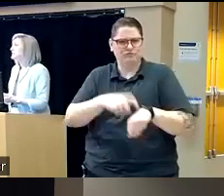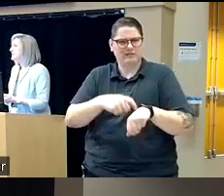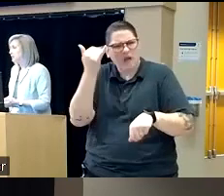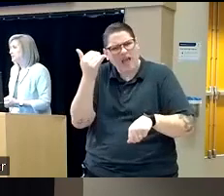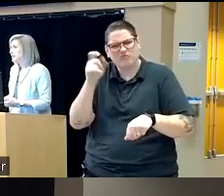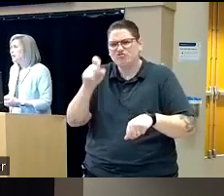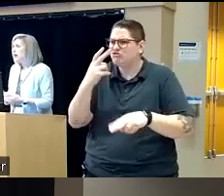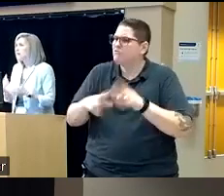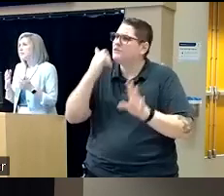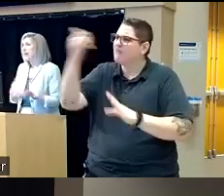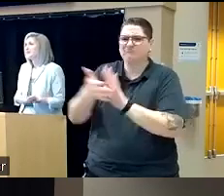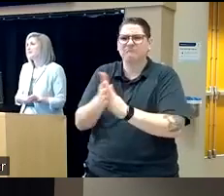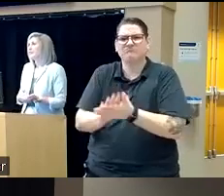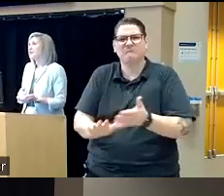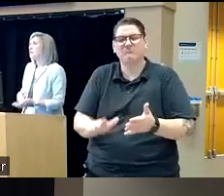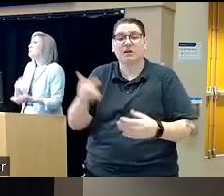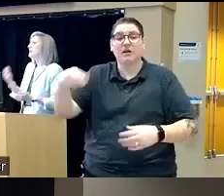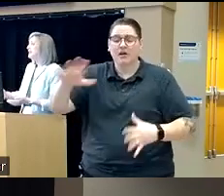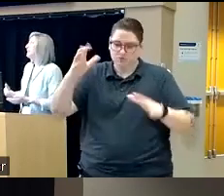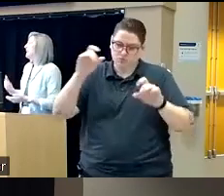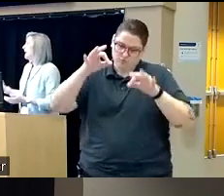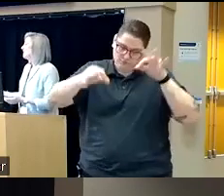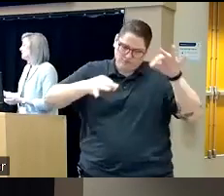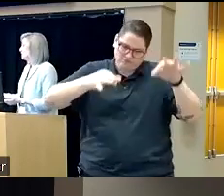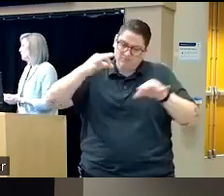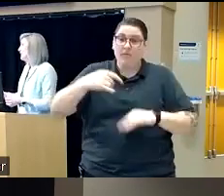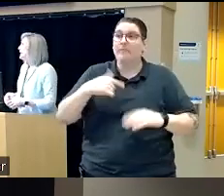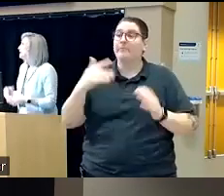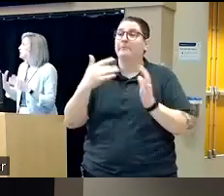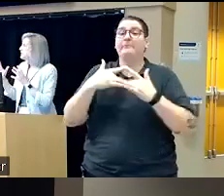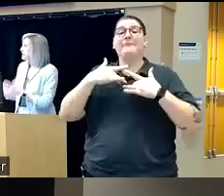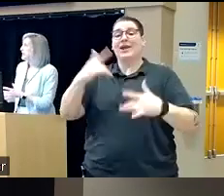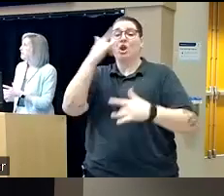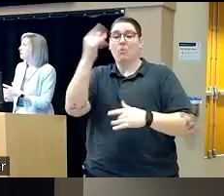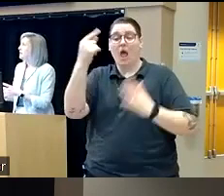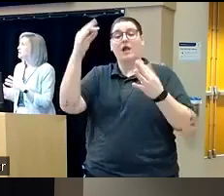examples of tasks that they're even repeatedly having to do and so I'm taking that information